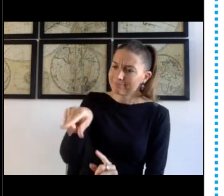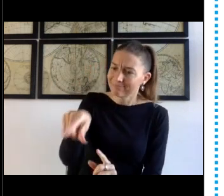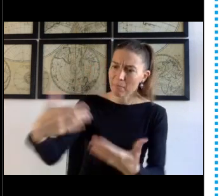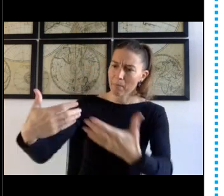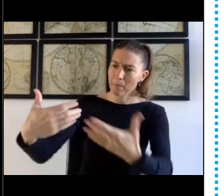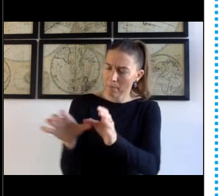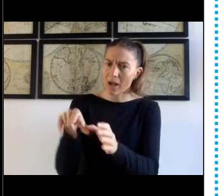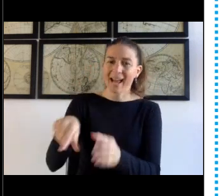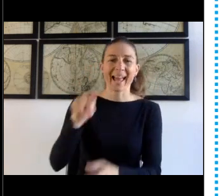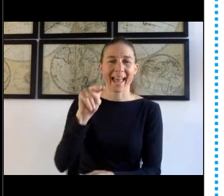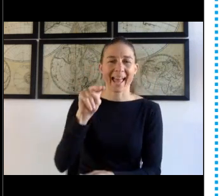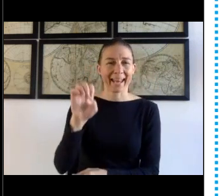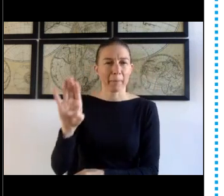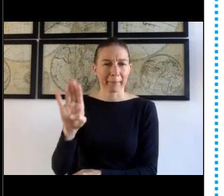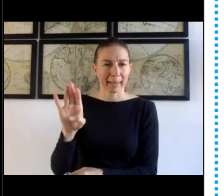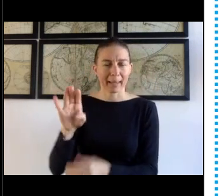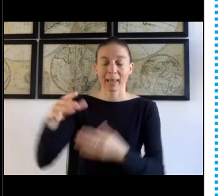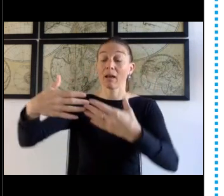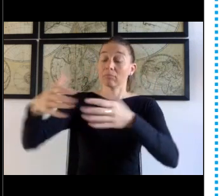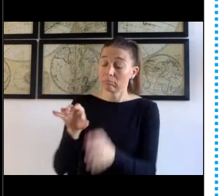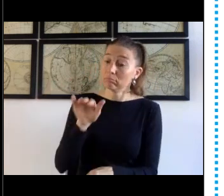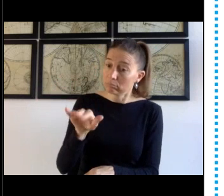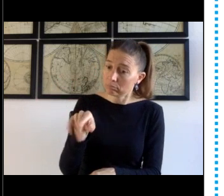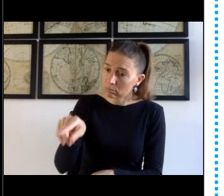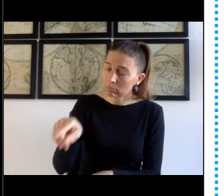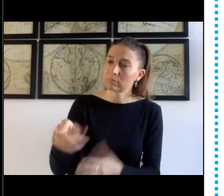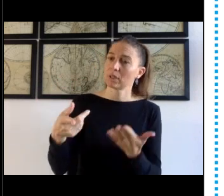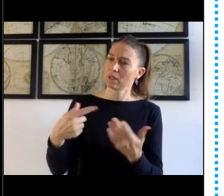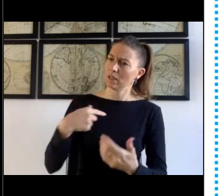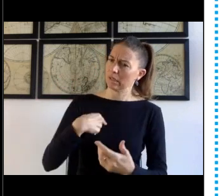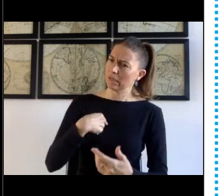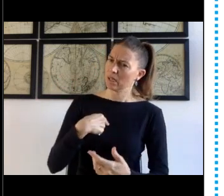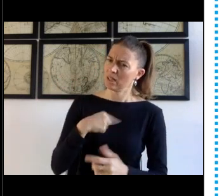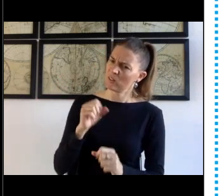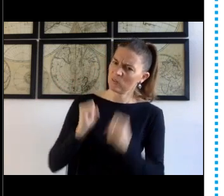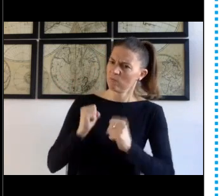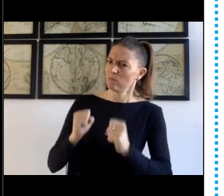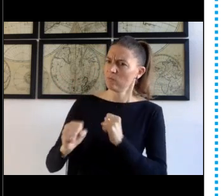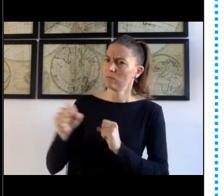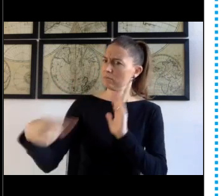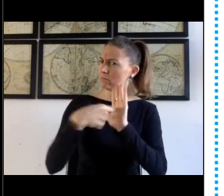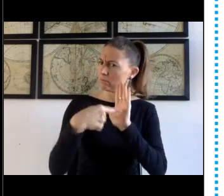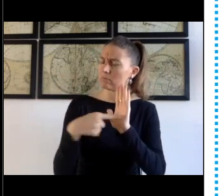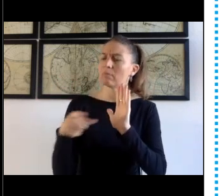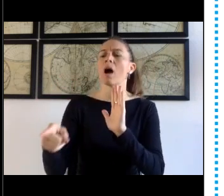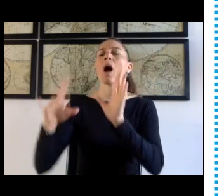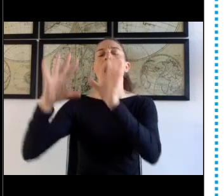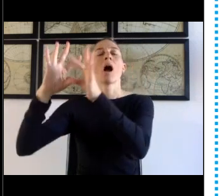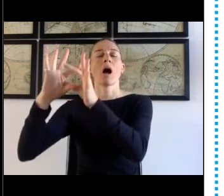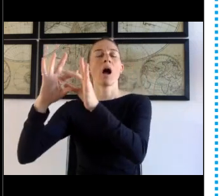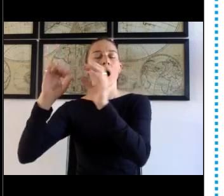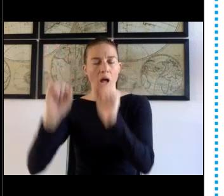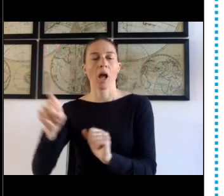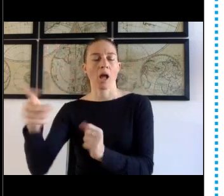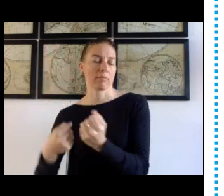At the end of this presentation you'll find the contact links to the national enforcement bodies.